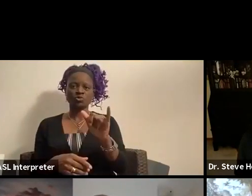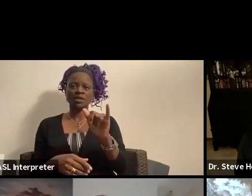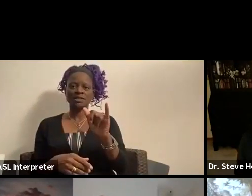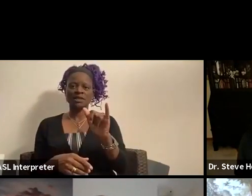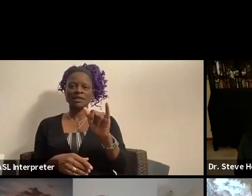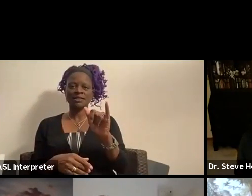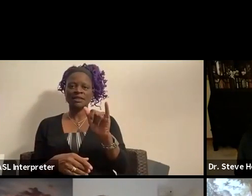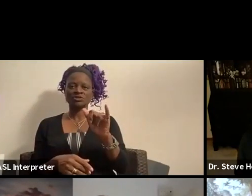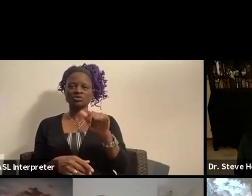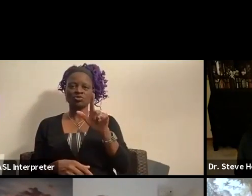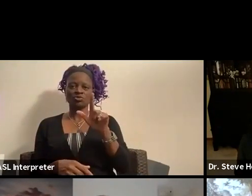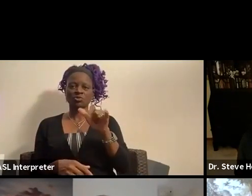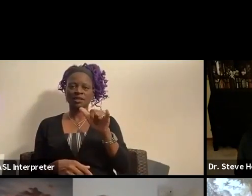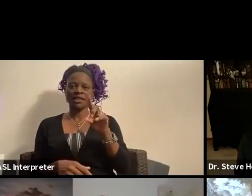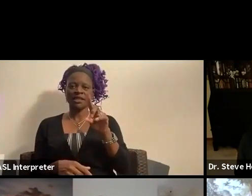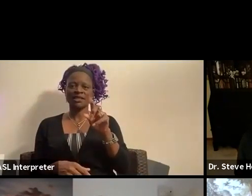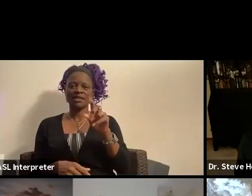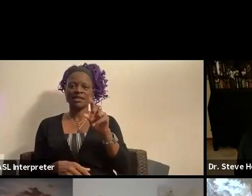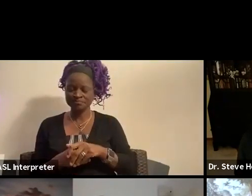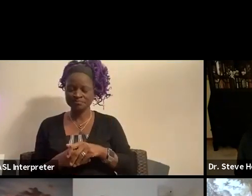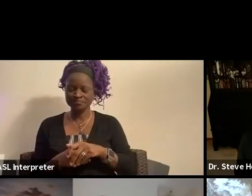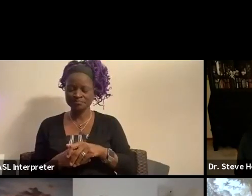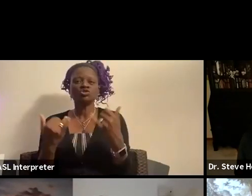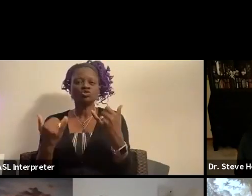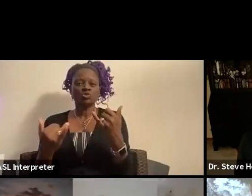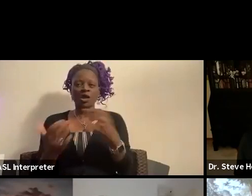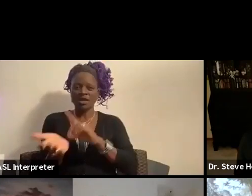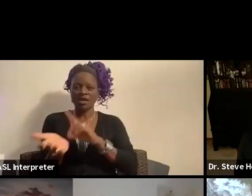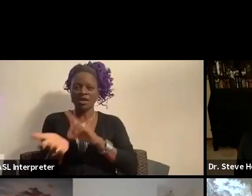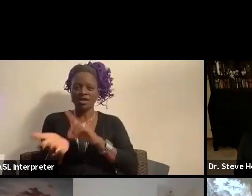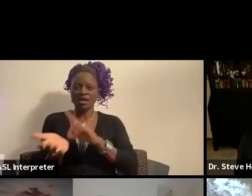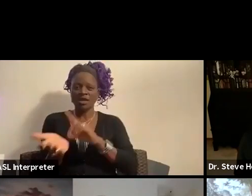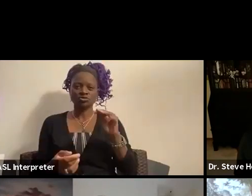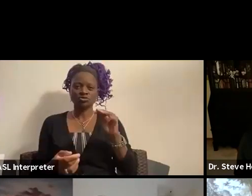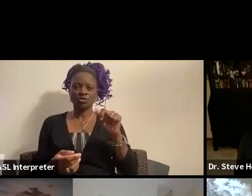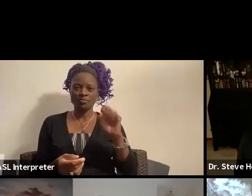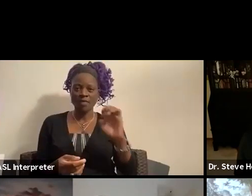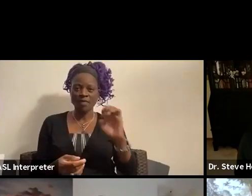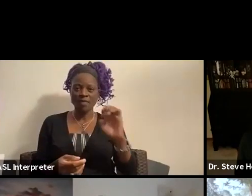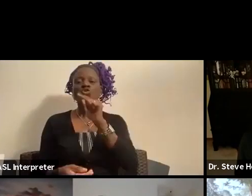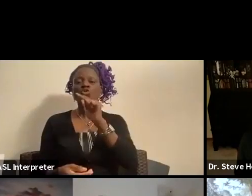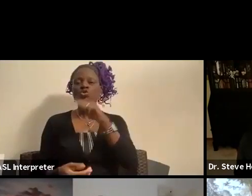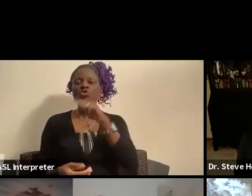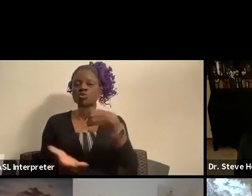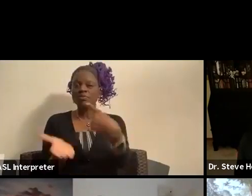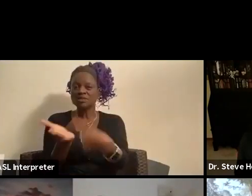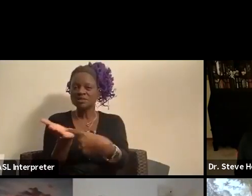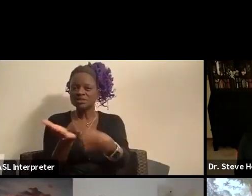to doctora Mase, who will be providing us with a brief update on covid-19. And then I believe right after that, we will be hearing from Dr.